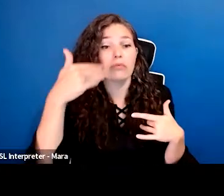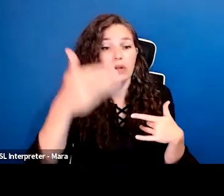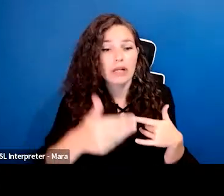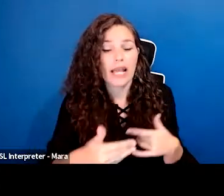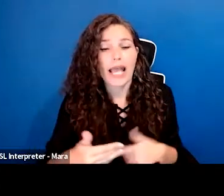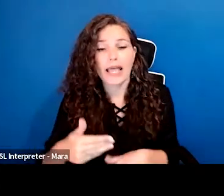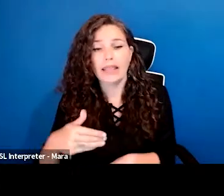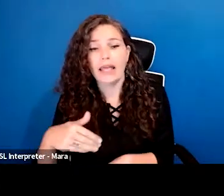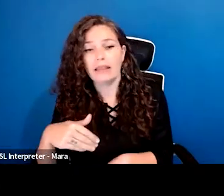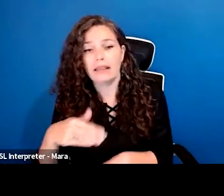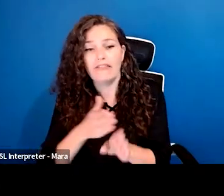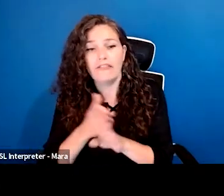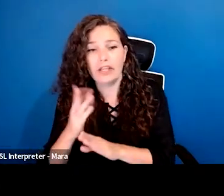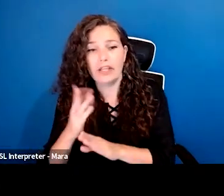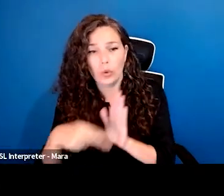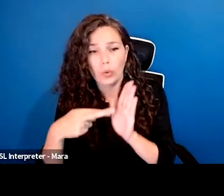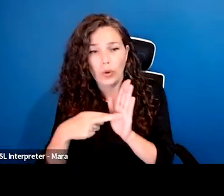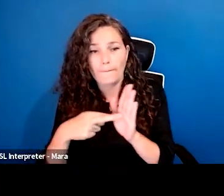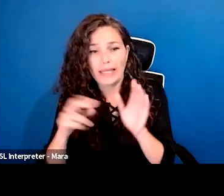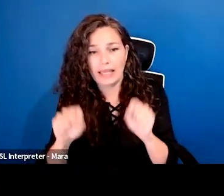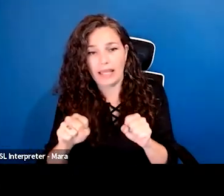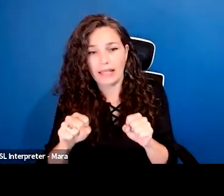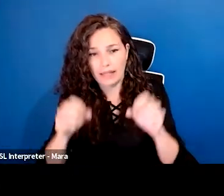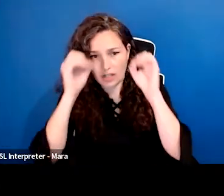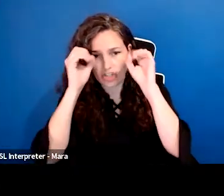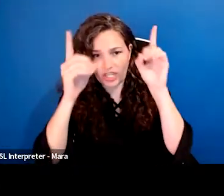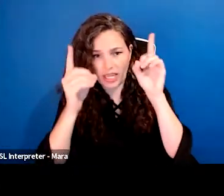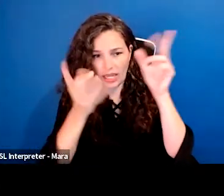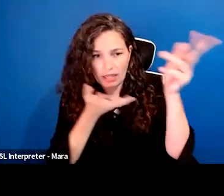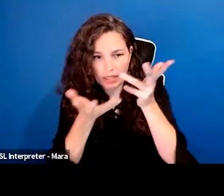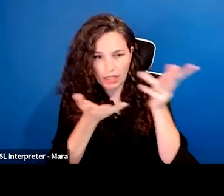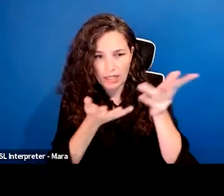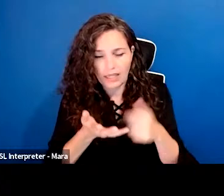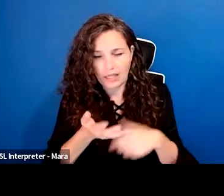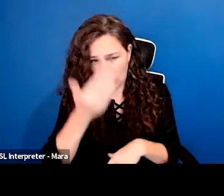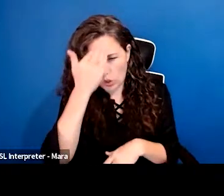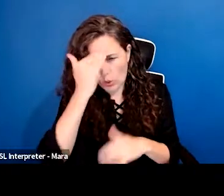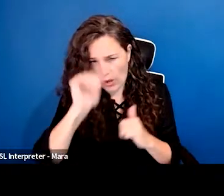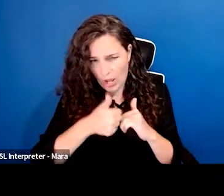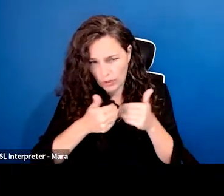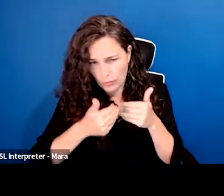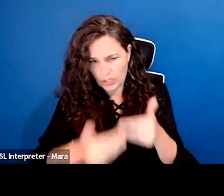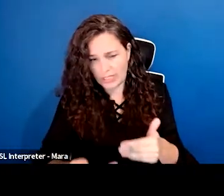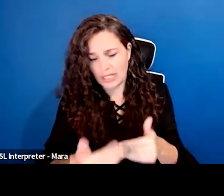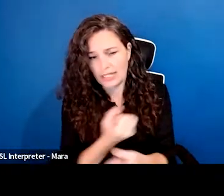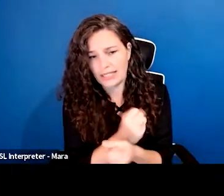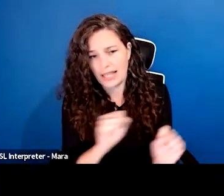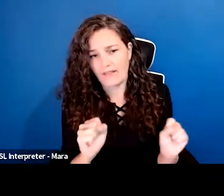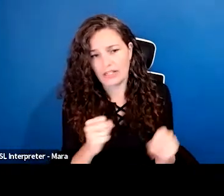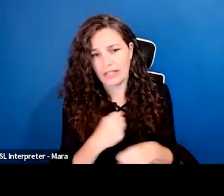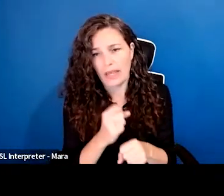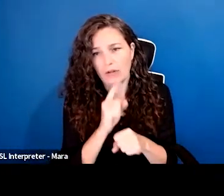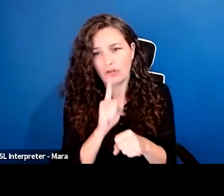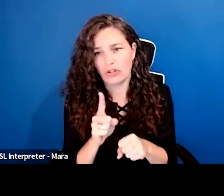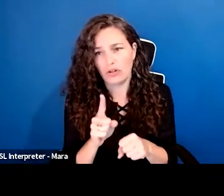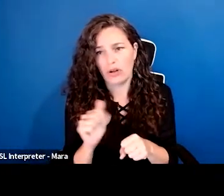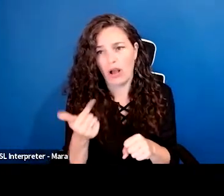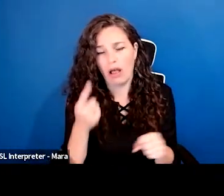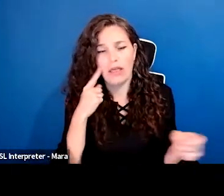about how they can proceed safely and in accordance with our collective bargaining agreements and industry wide standards for safety.